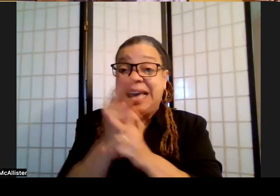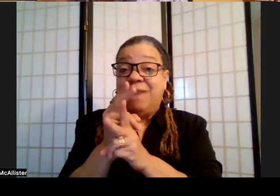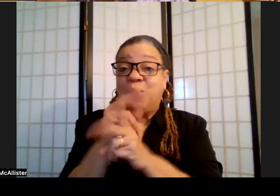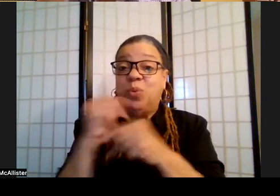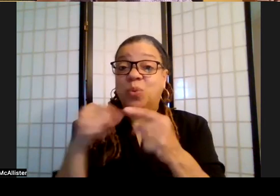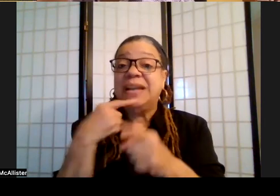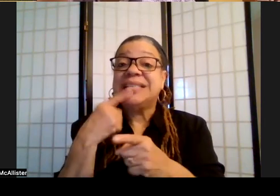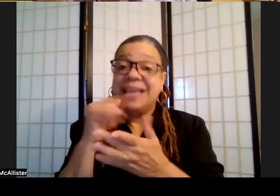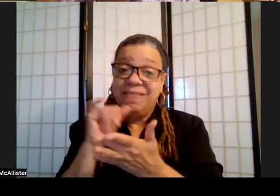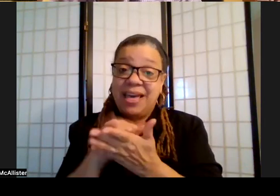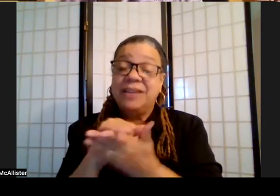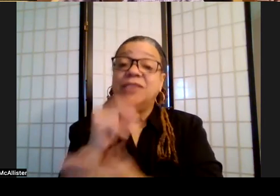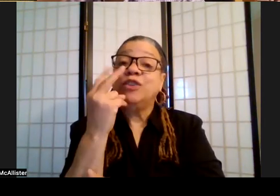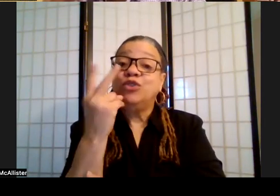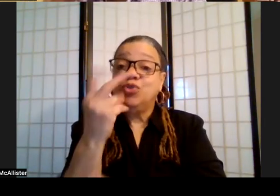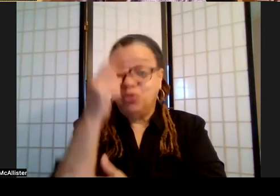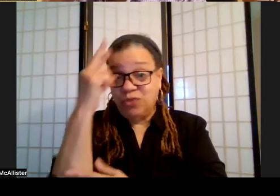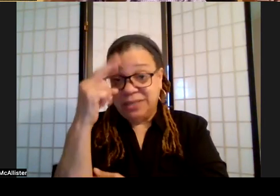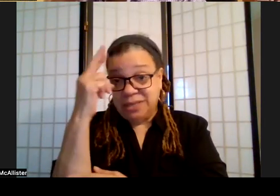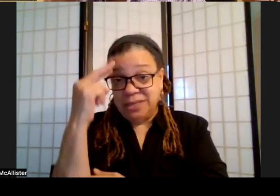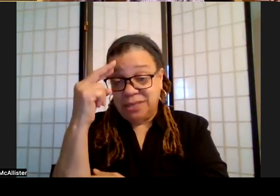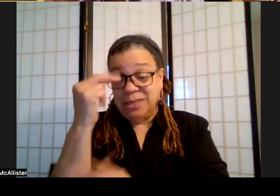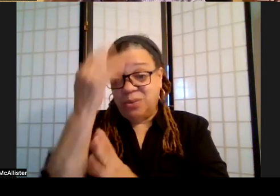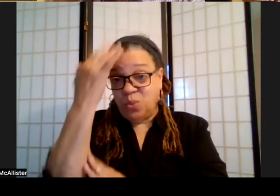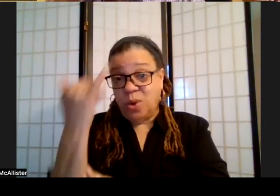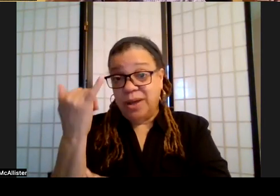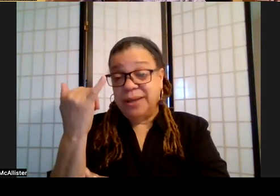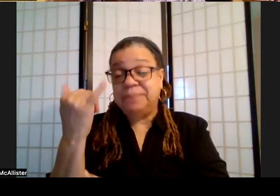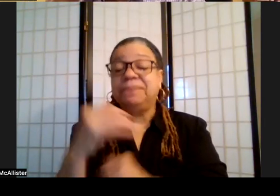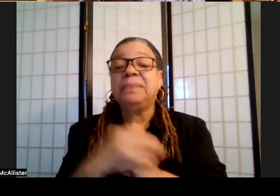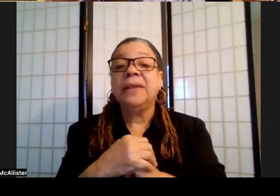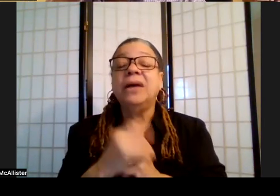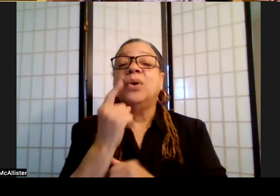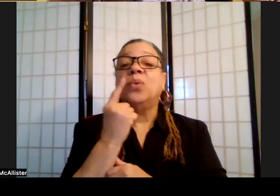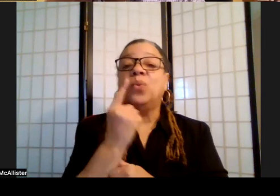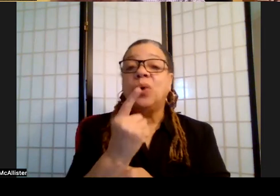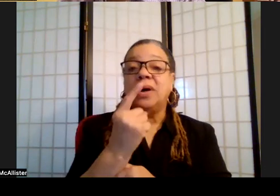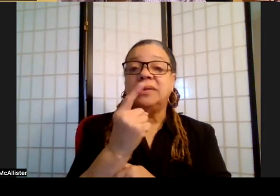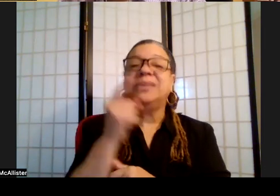because of two reasons. *One* is, uh, we need to make sure, that,